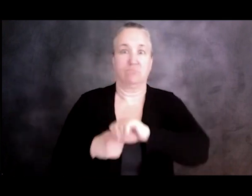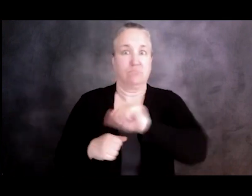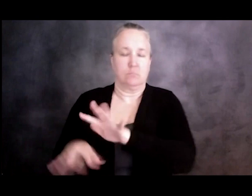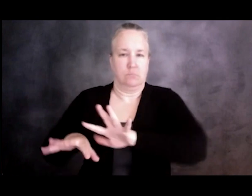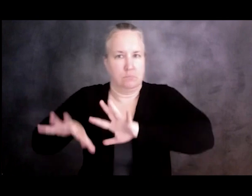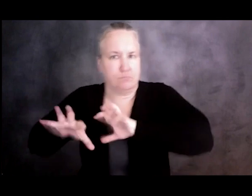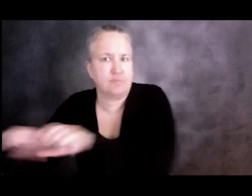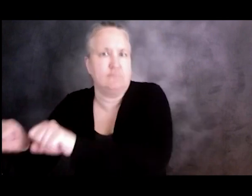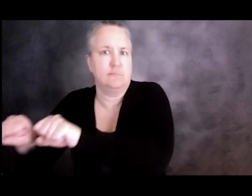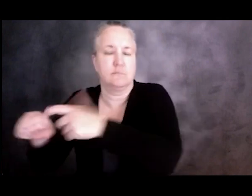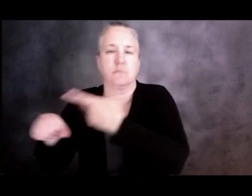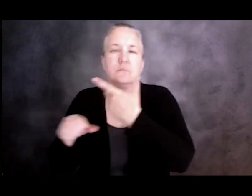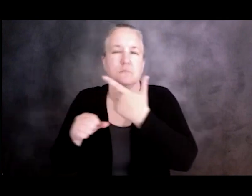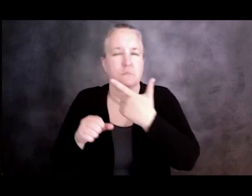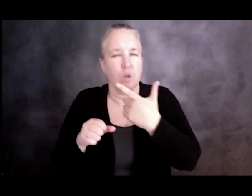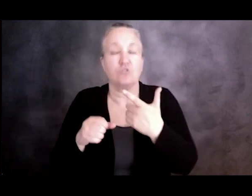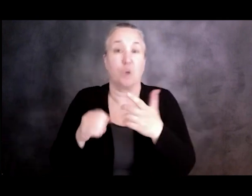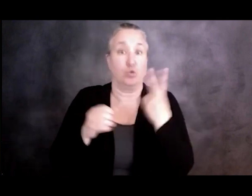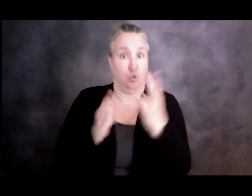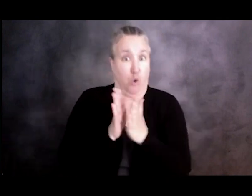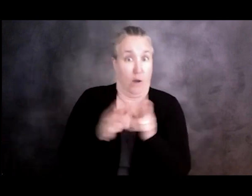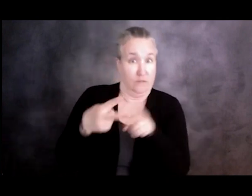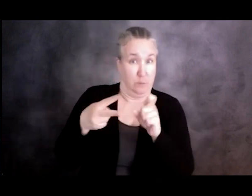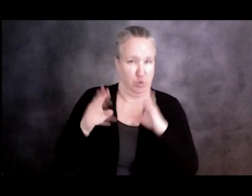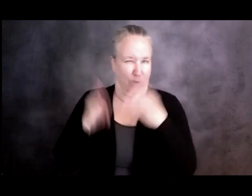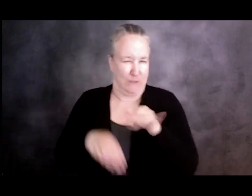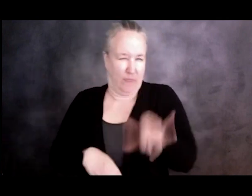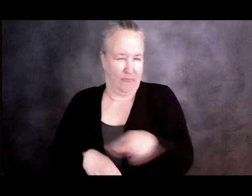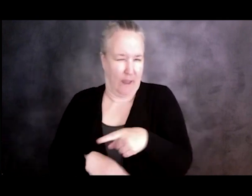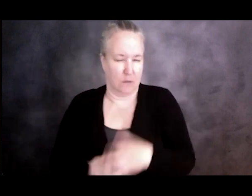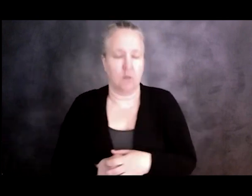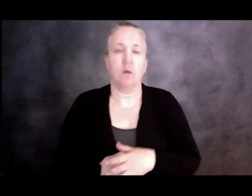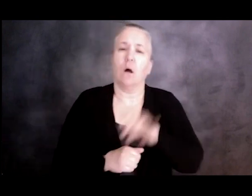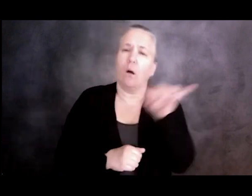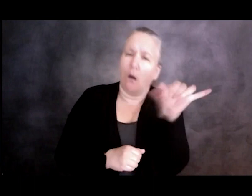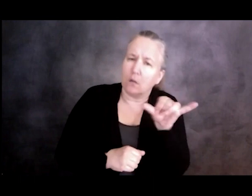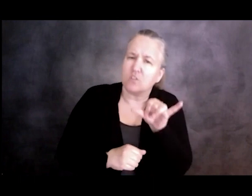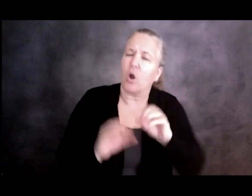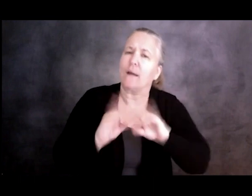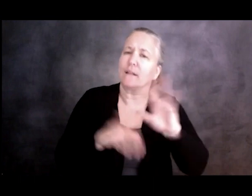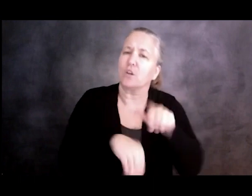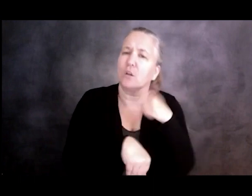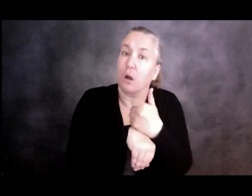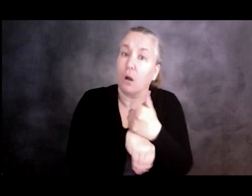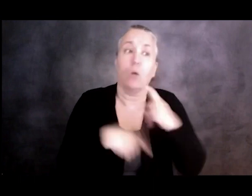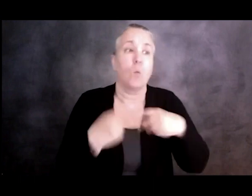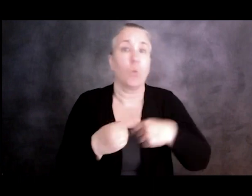there. So that's what those two novels are supposed to do. And one other thing that they try to do is to clearly establish that when we talk about war,